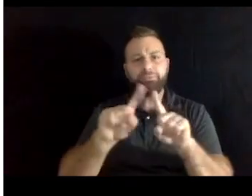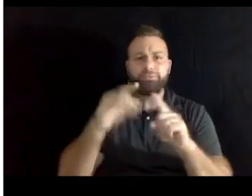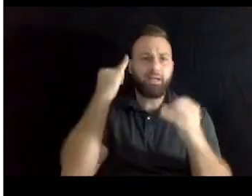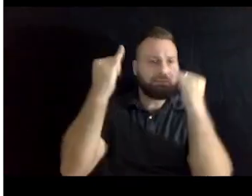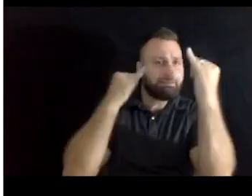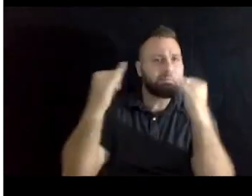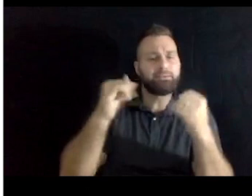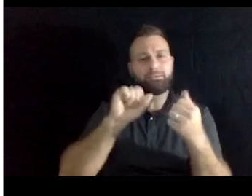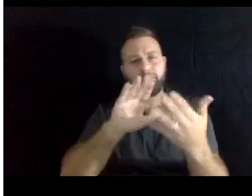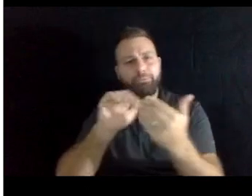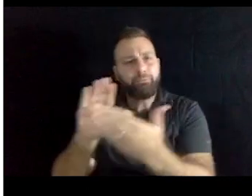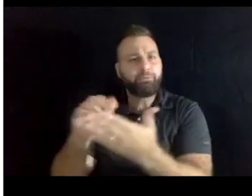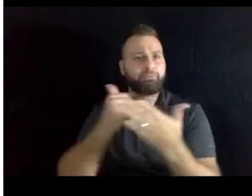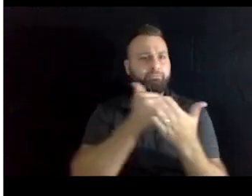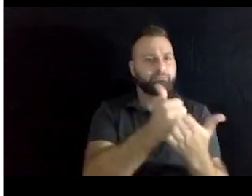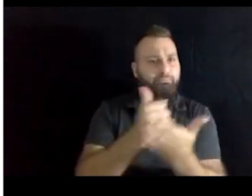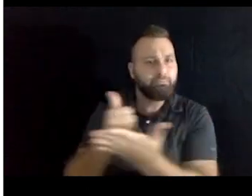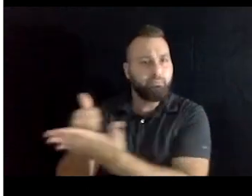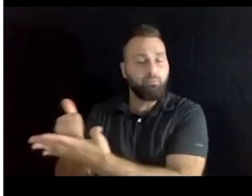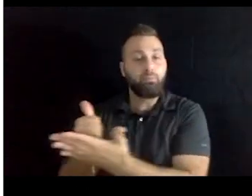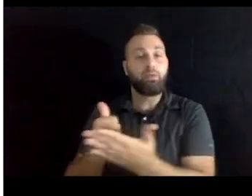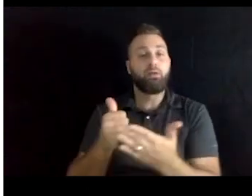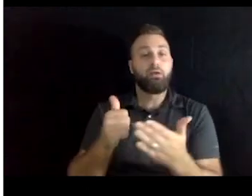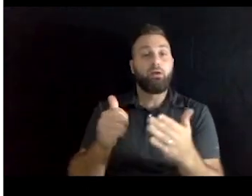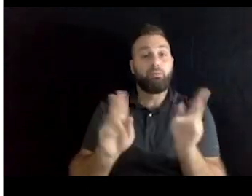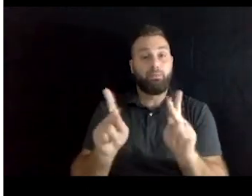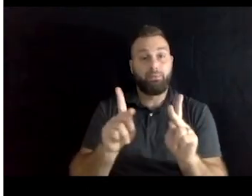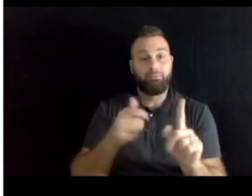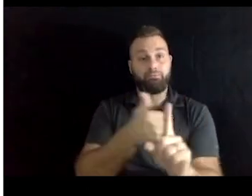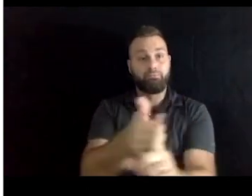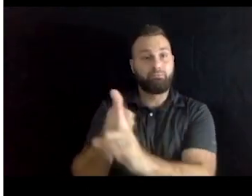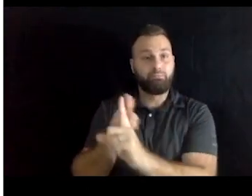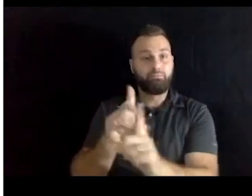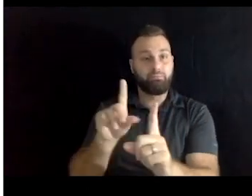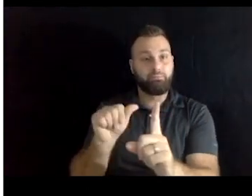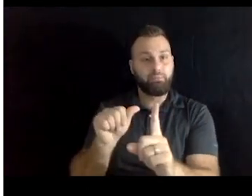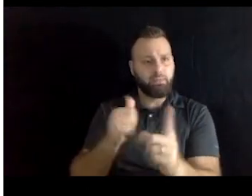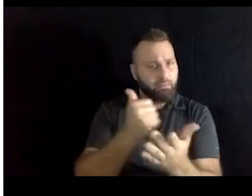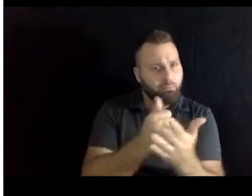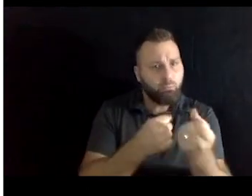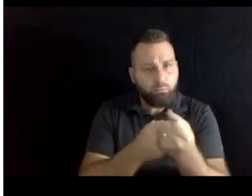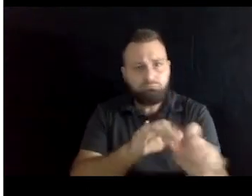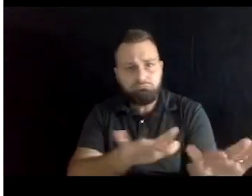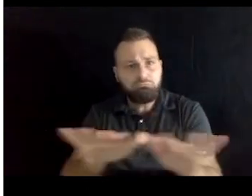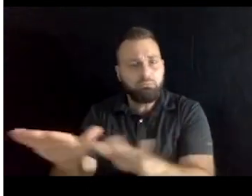get people with disabilities. To work, and here's some examples, there could be additional training